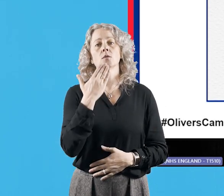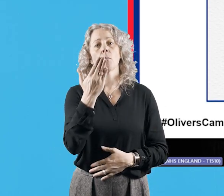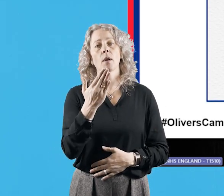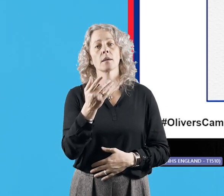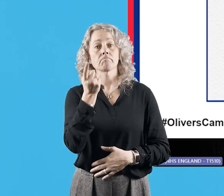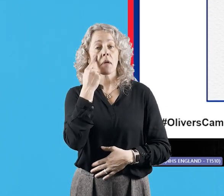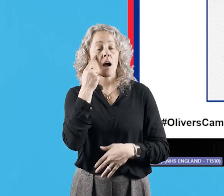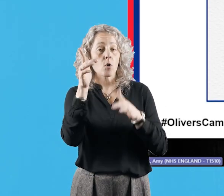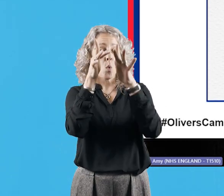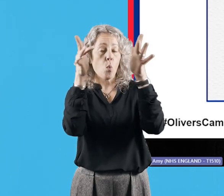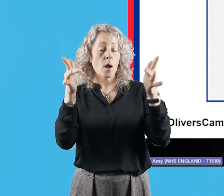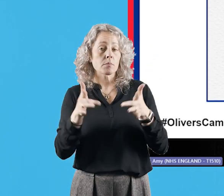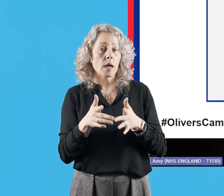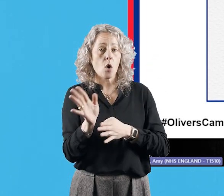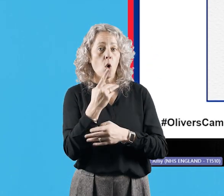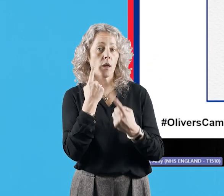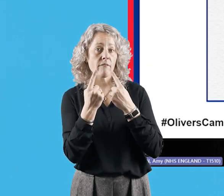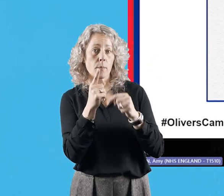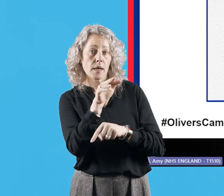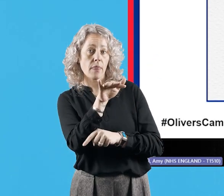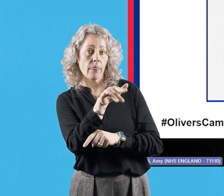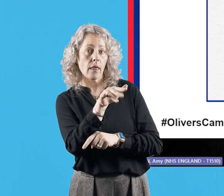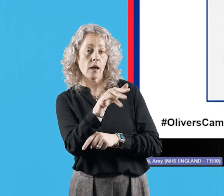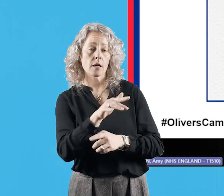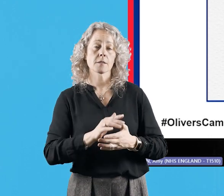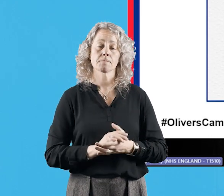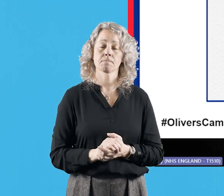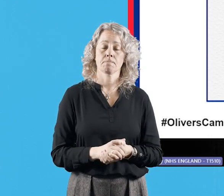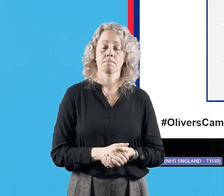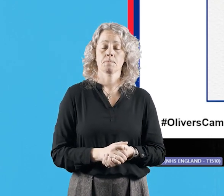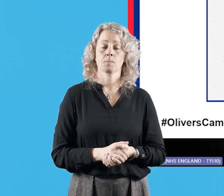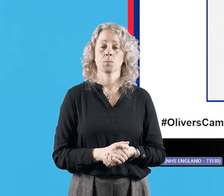So please do visit our website, you'll find all the information